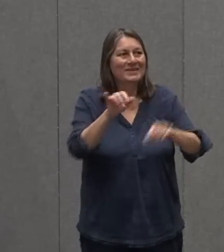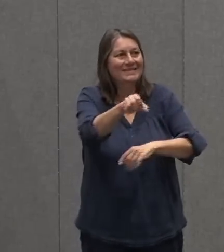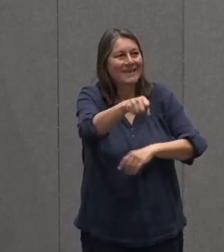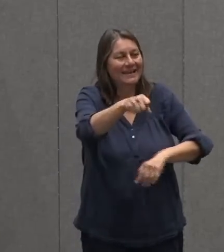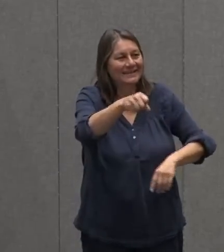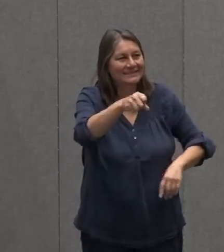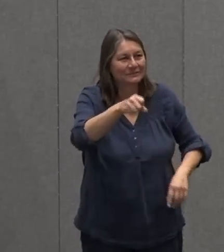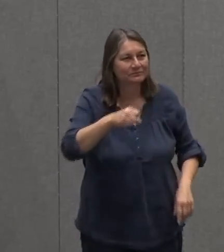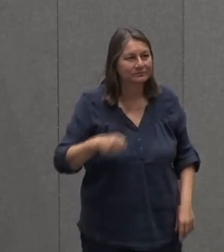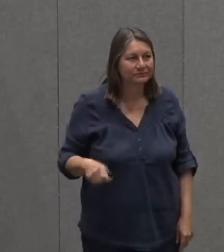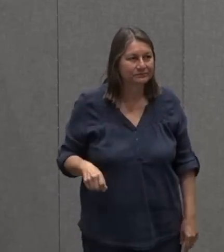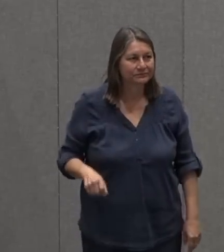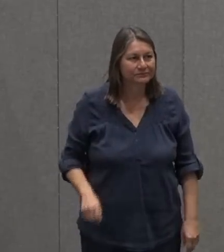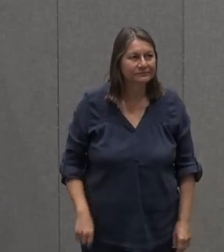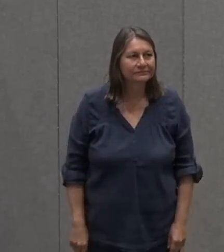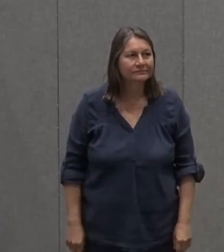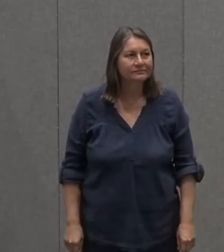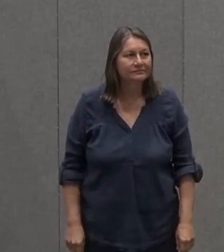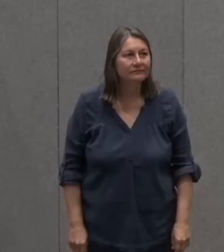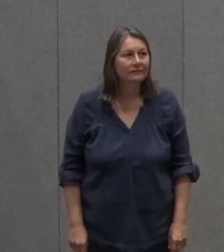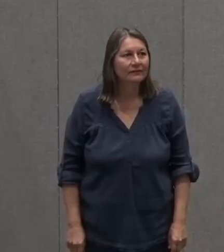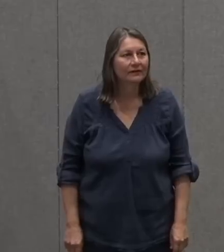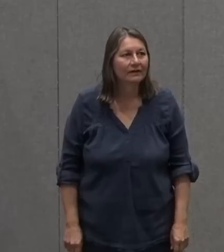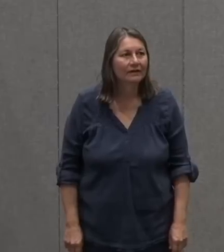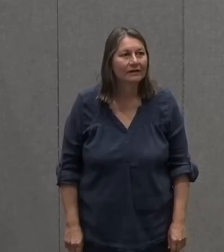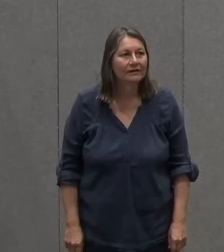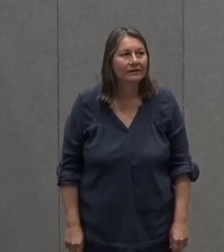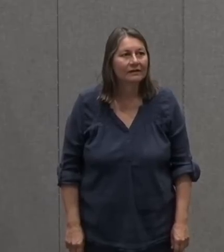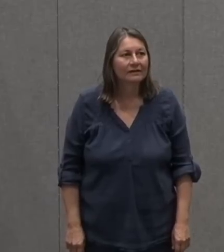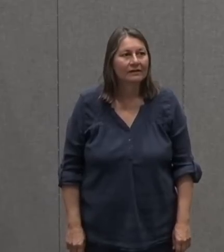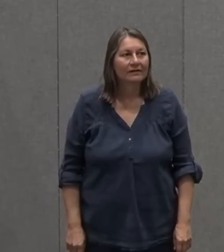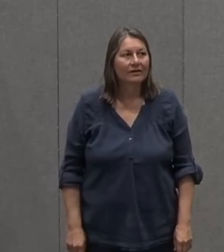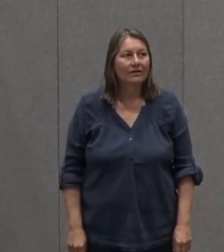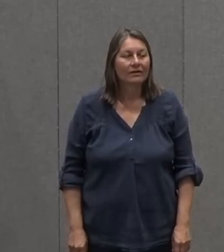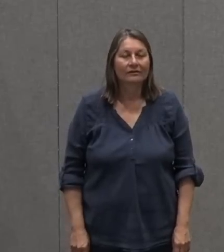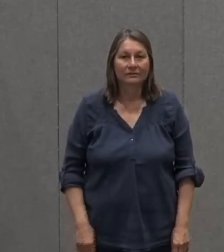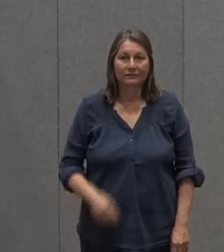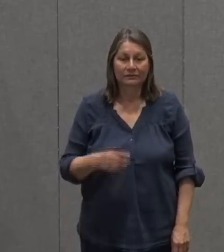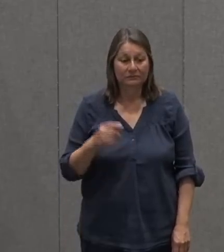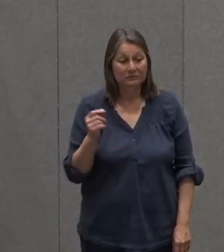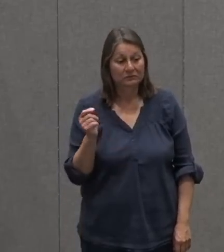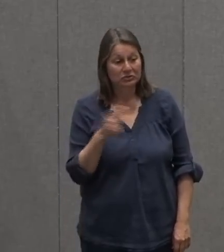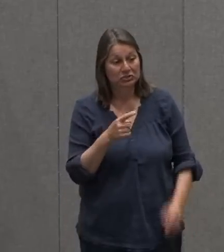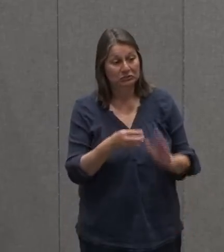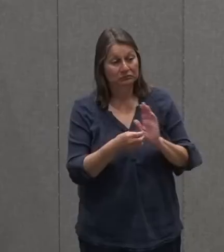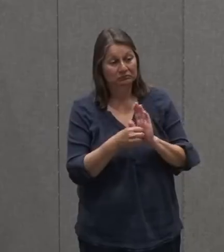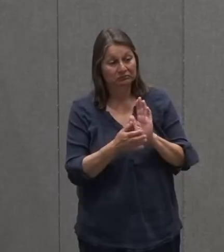I'm just gonna write it over here. Okay. So, you have it. So, she has 43, okay